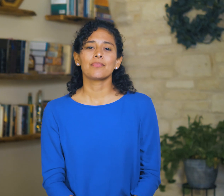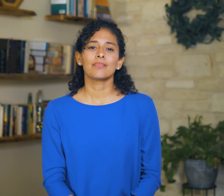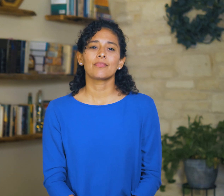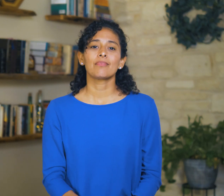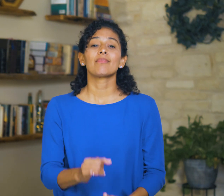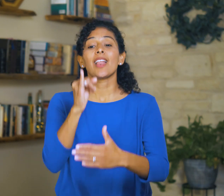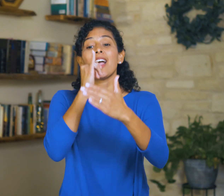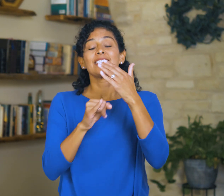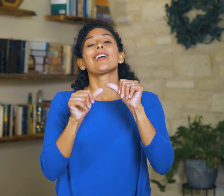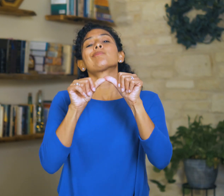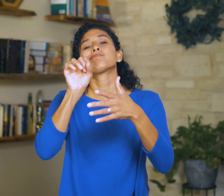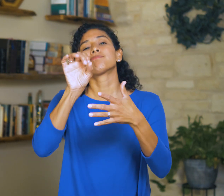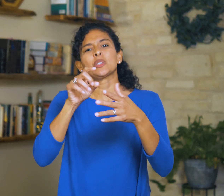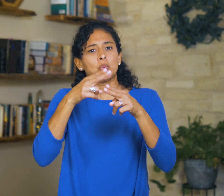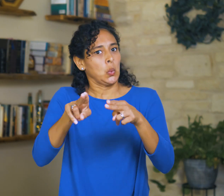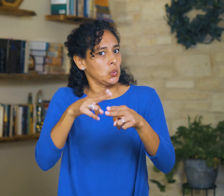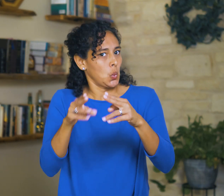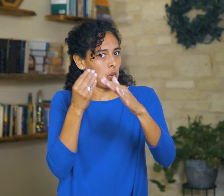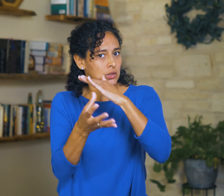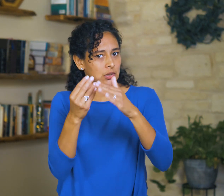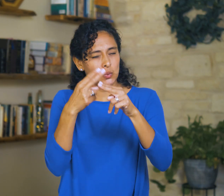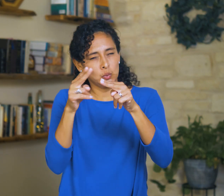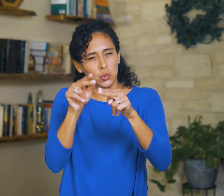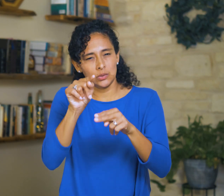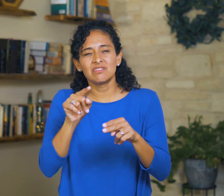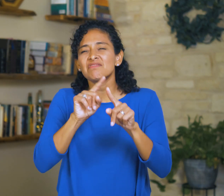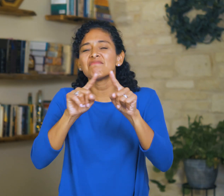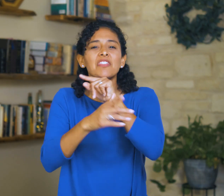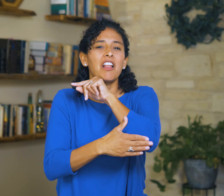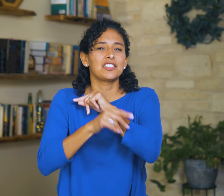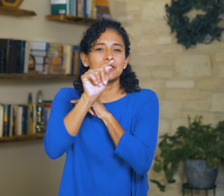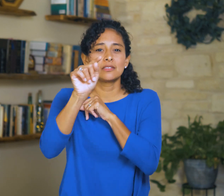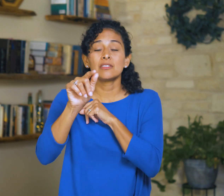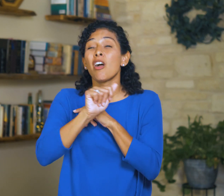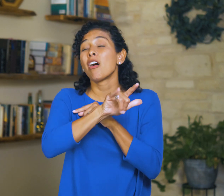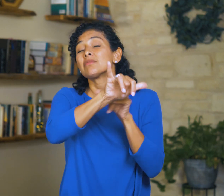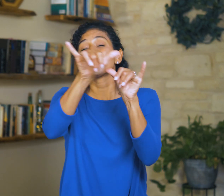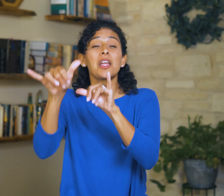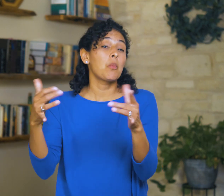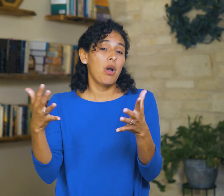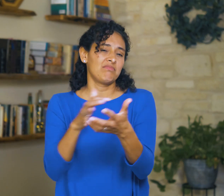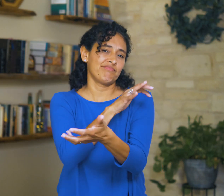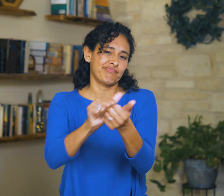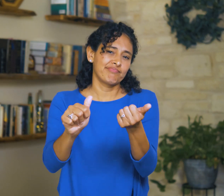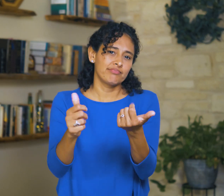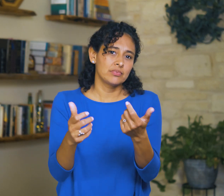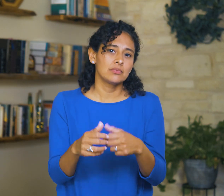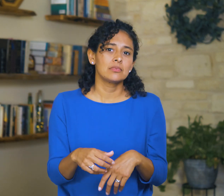Isaiah has a series of short oracles for other nations, all of which amount to destruction.